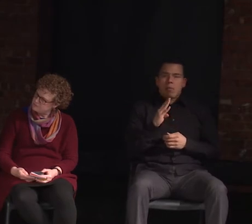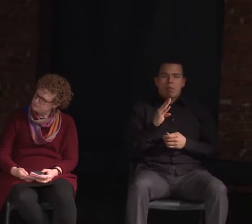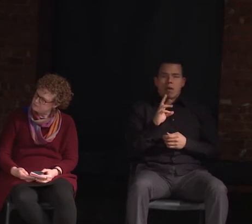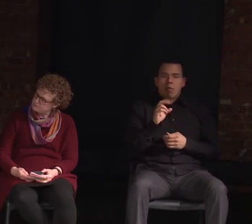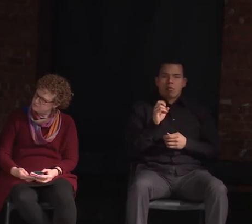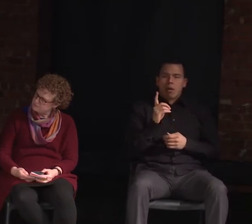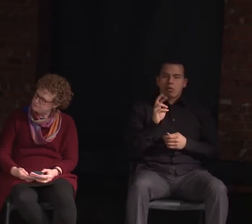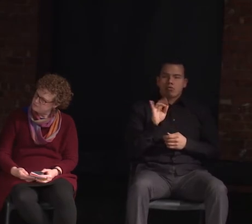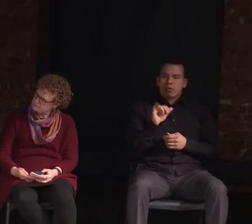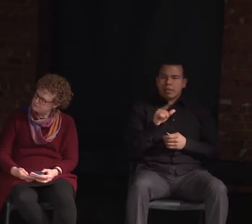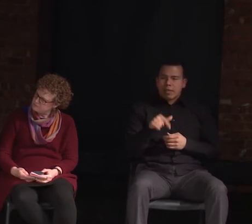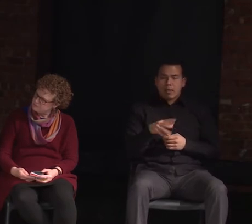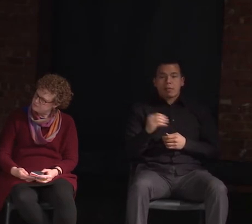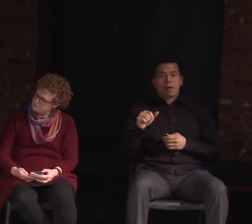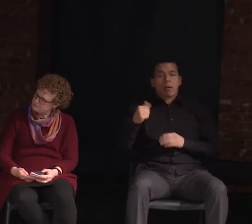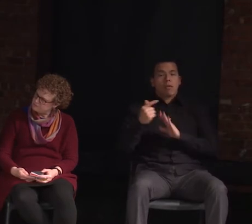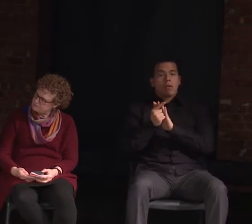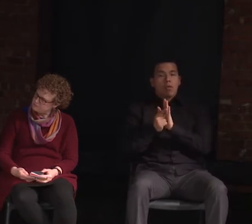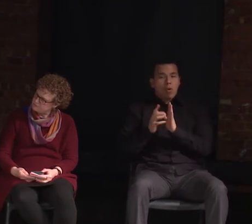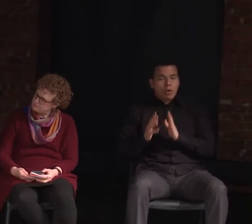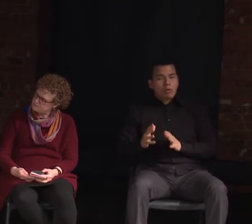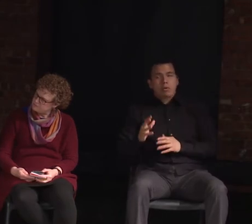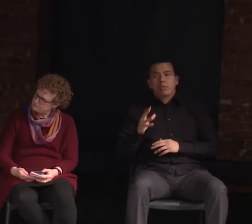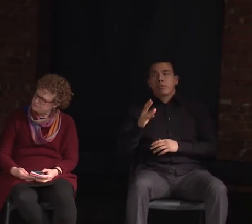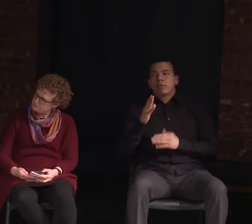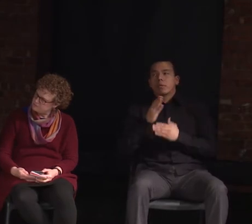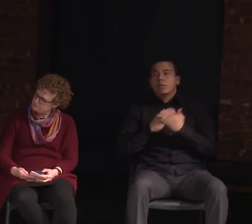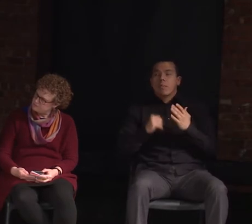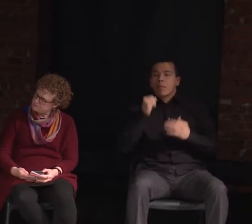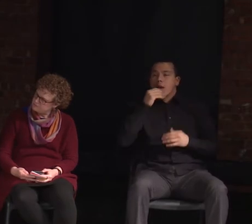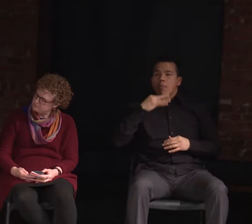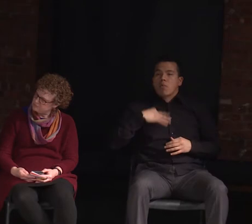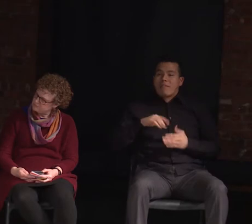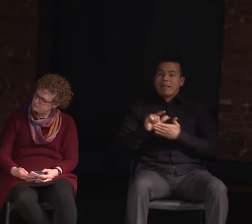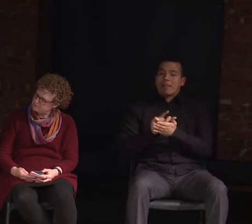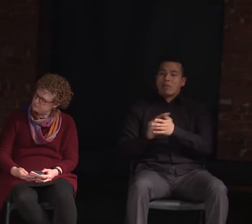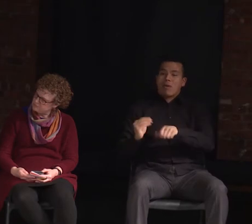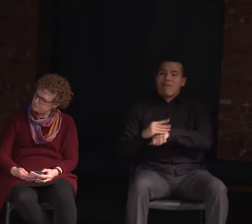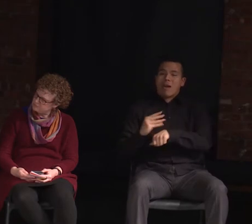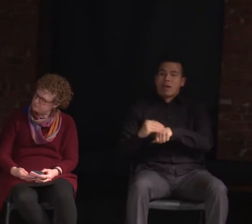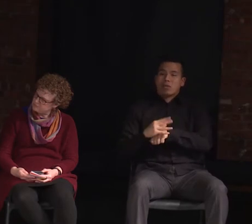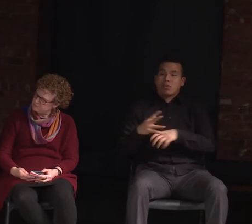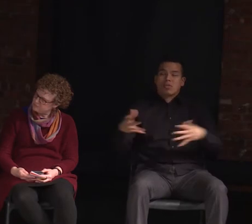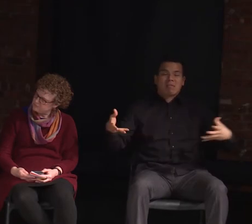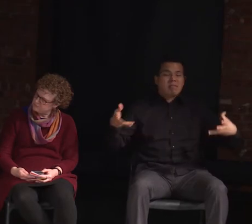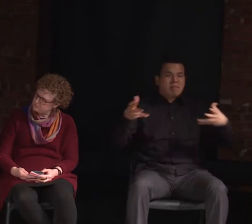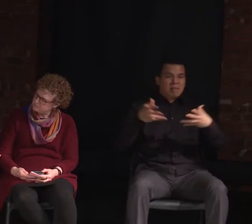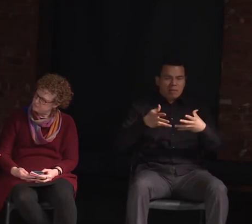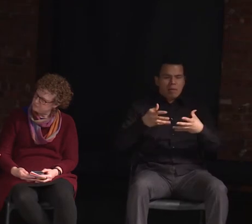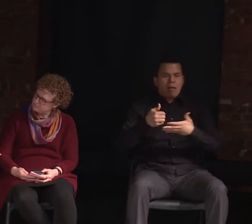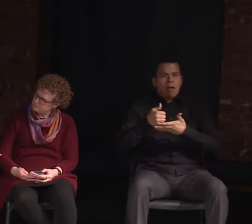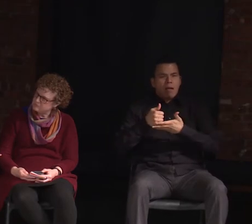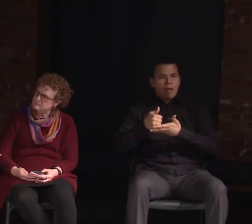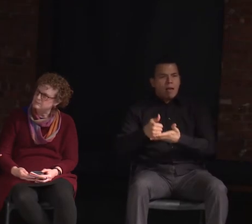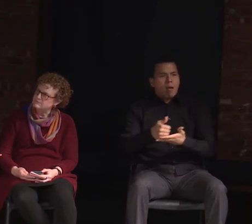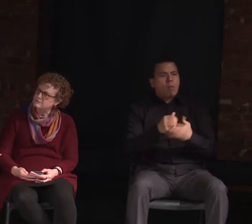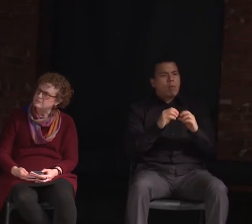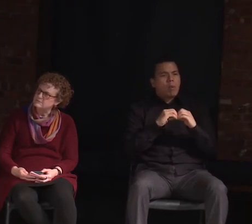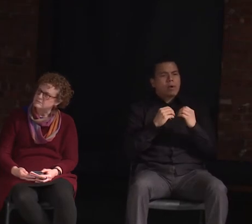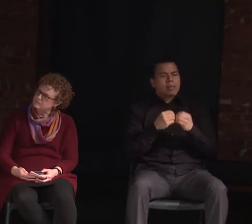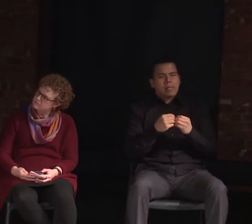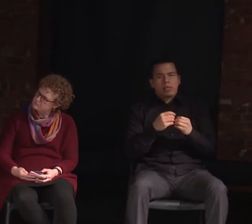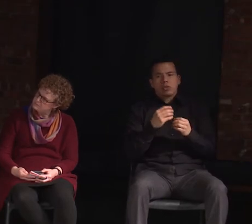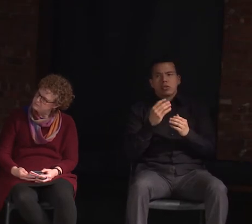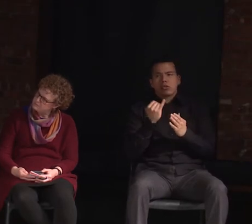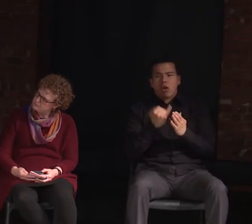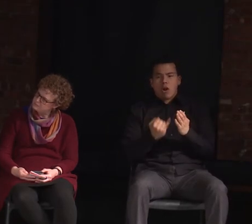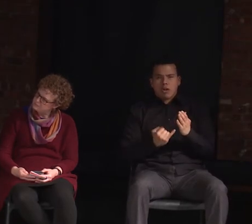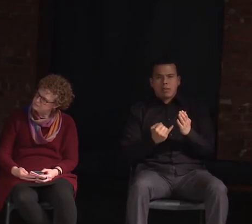along with lawyers and nonprofit legal advisers to help organizations and artists really strategize